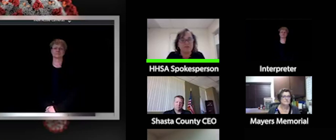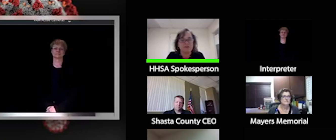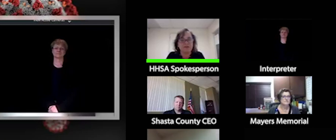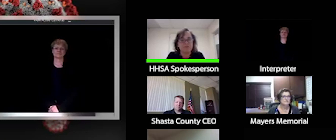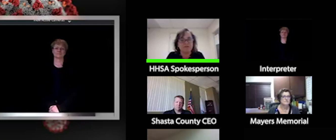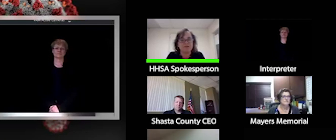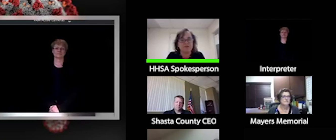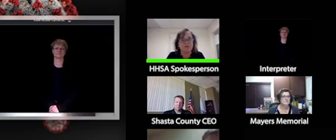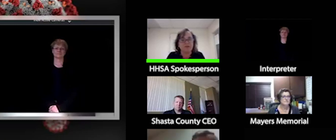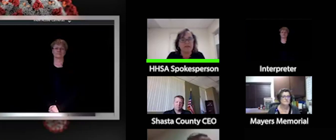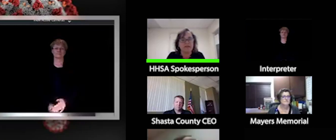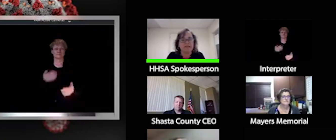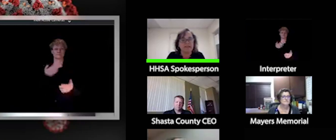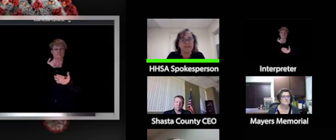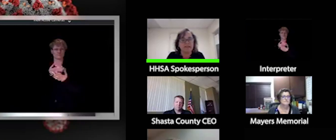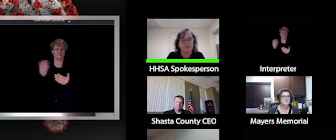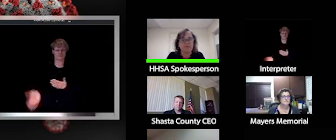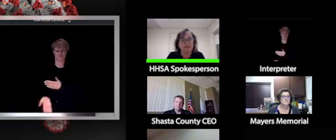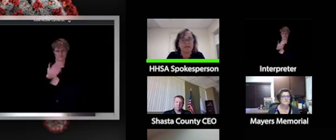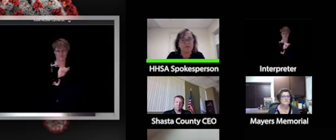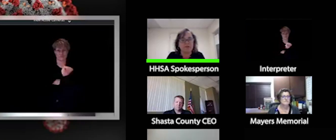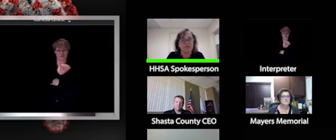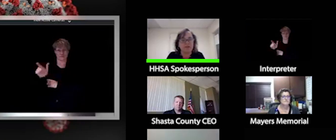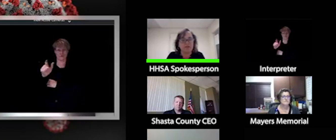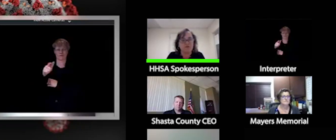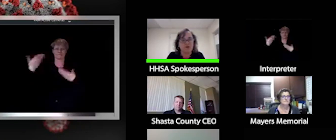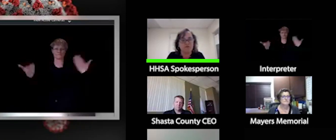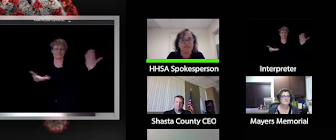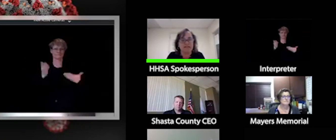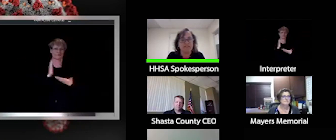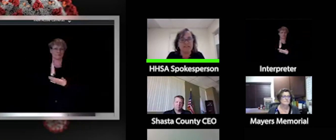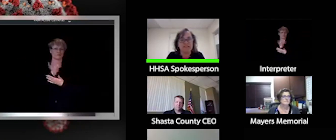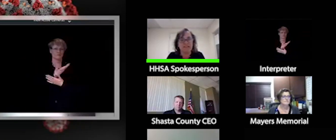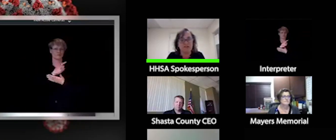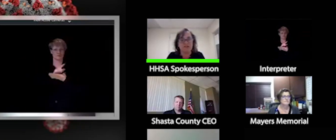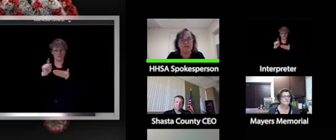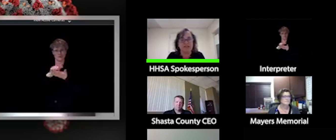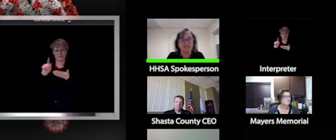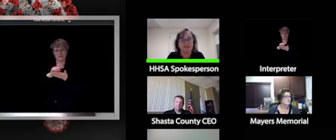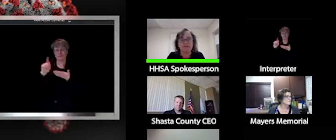Good morning everyone. Welcome to our weekly media briefing for COVID-19 here in Shasta